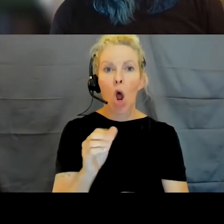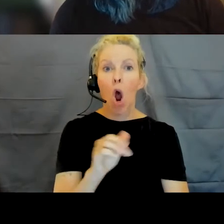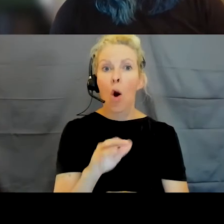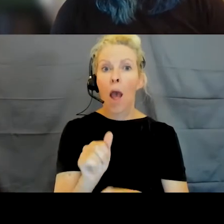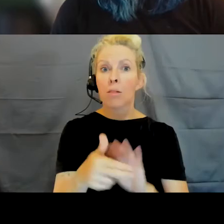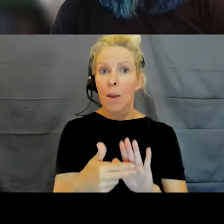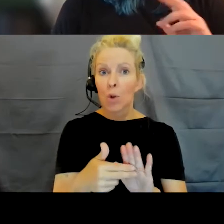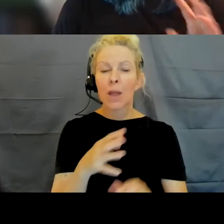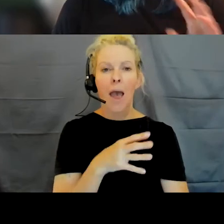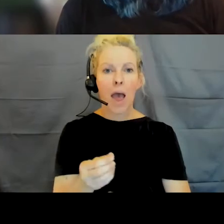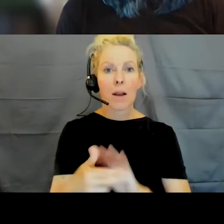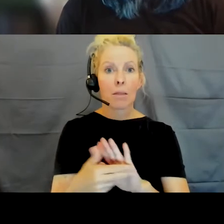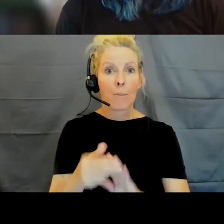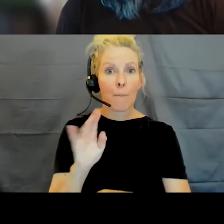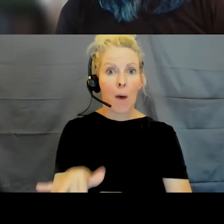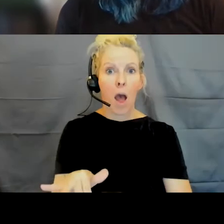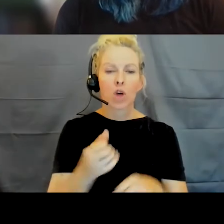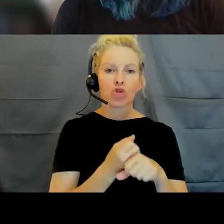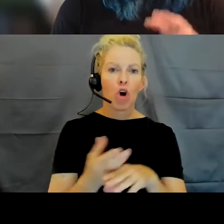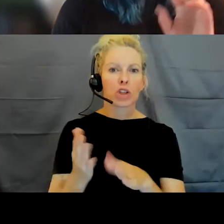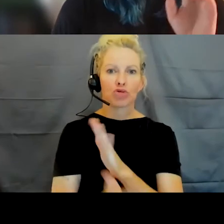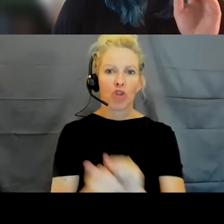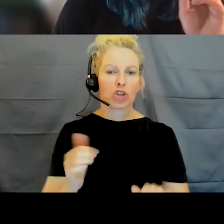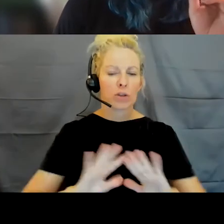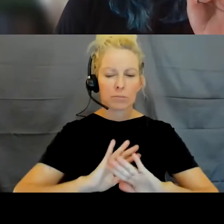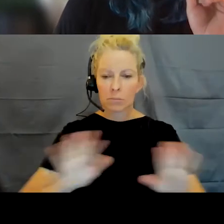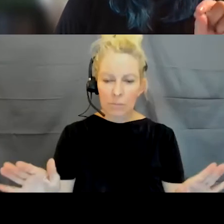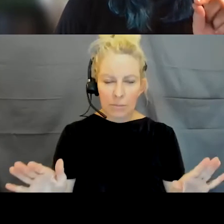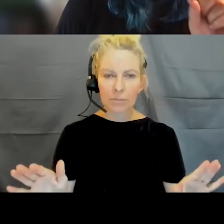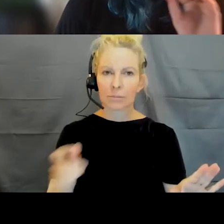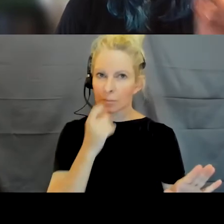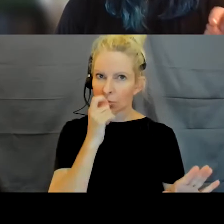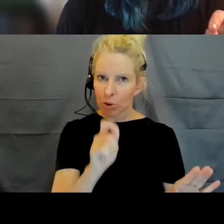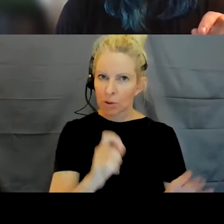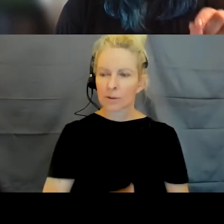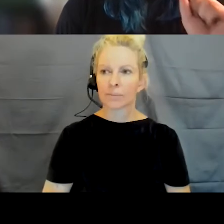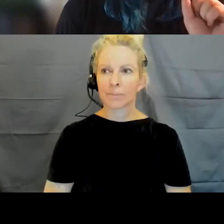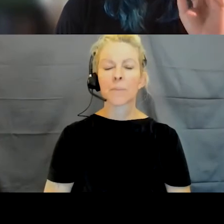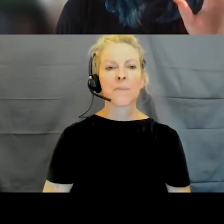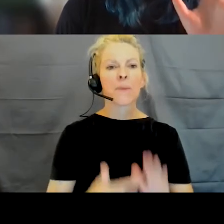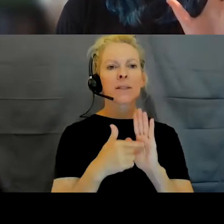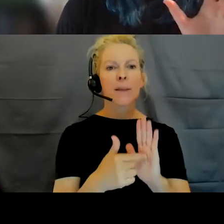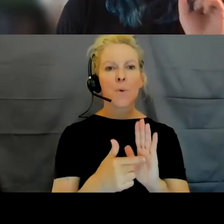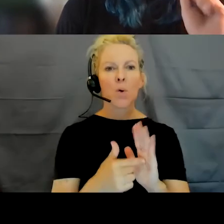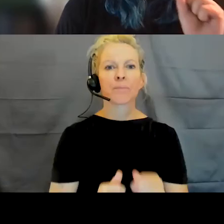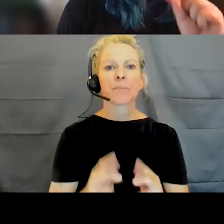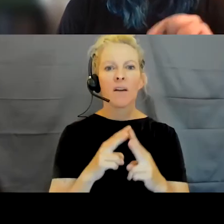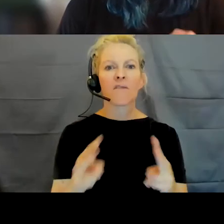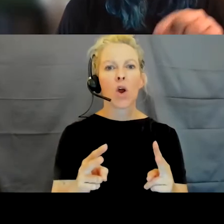destructive. I will leave it at that. I have an example here of a very bad -- a very good example